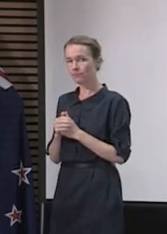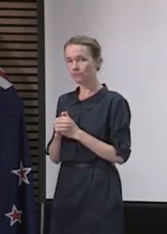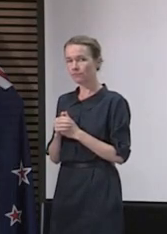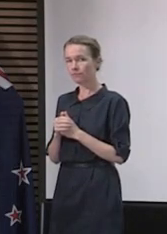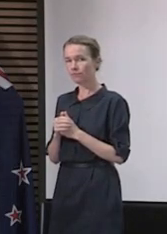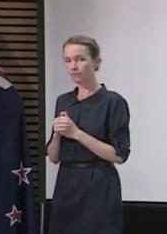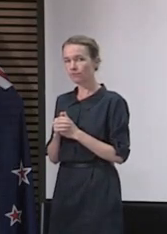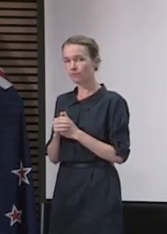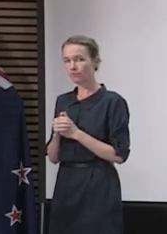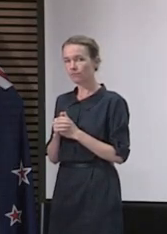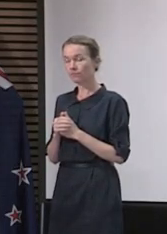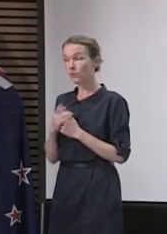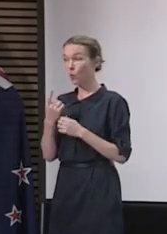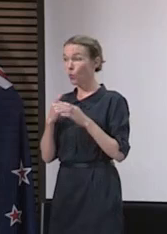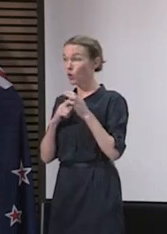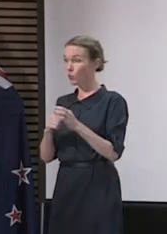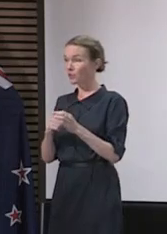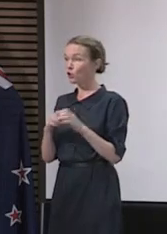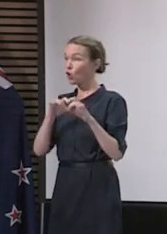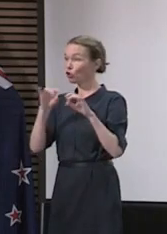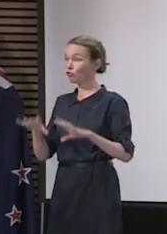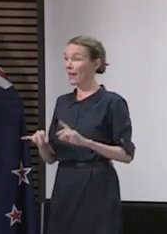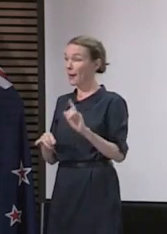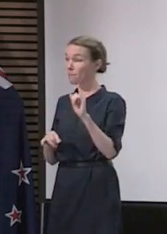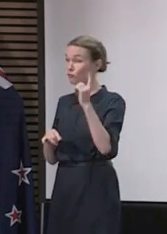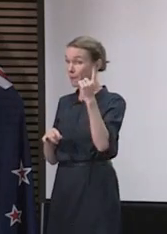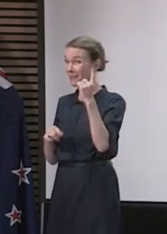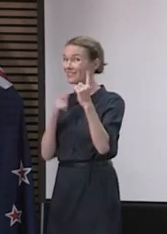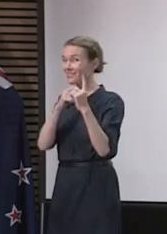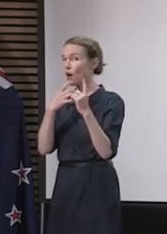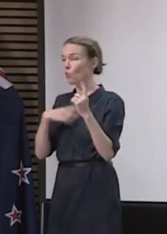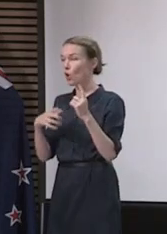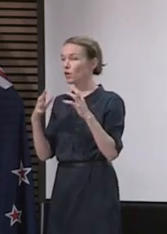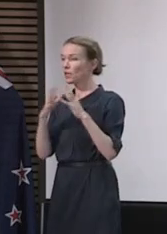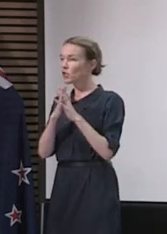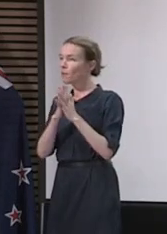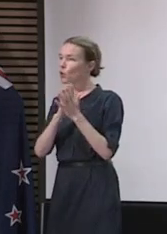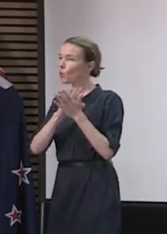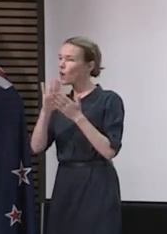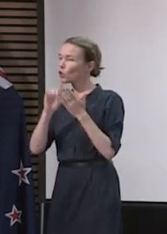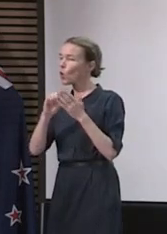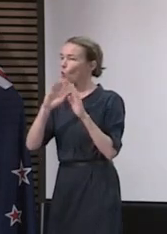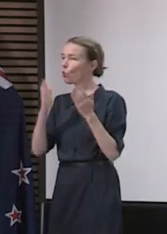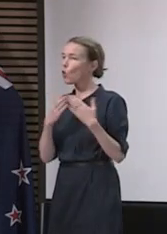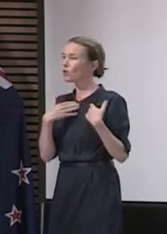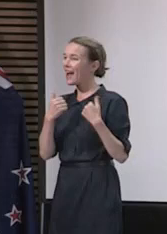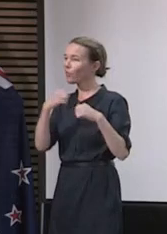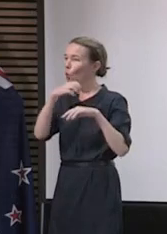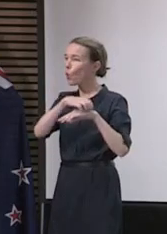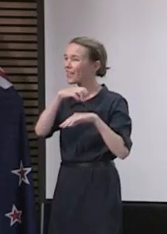Jackson? The Australian Prime Minister Scott Morrison is pushing for the World Health Organization or another